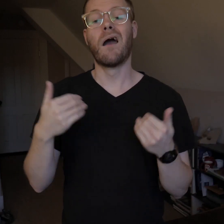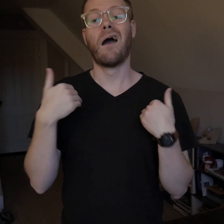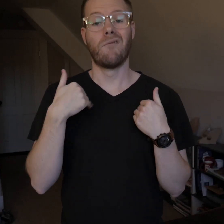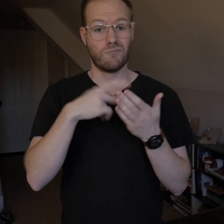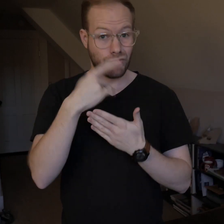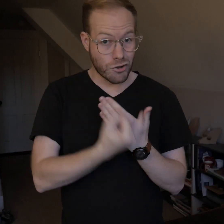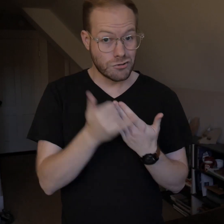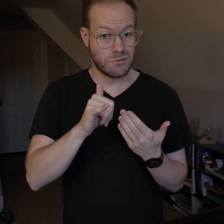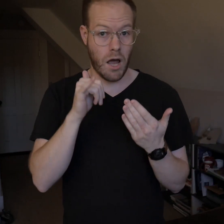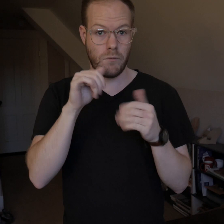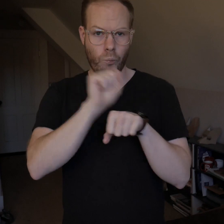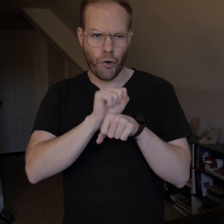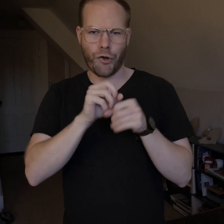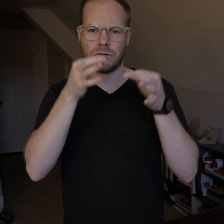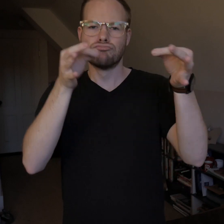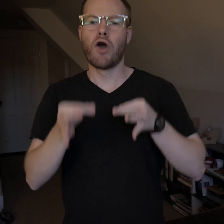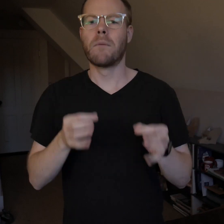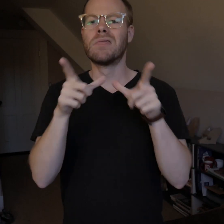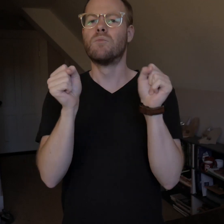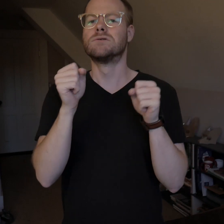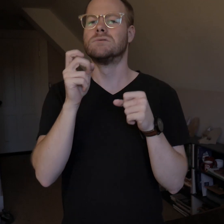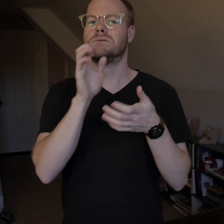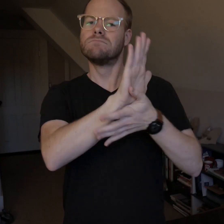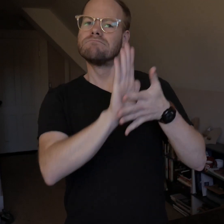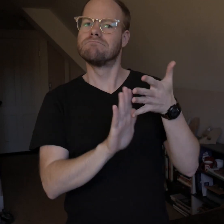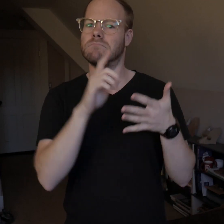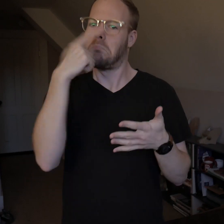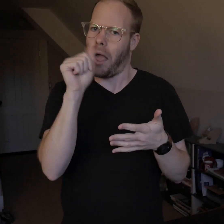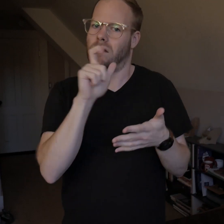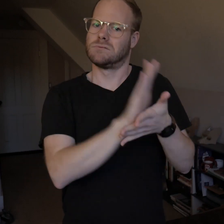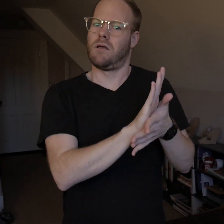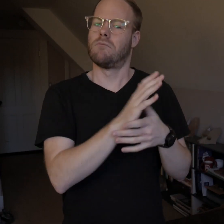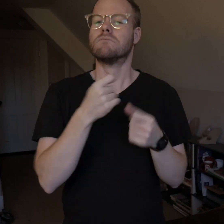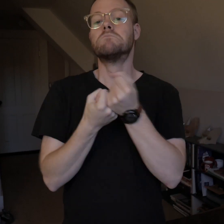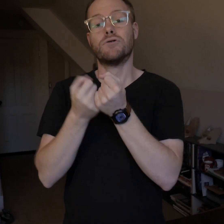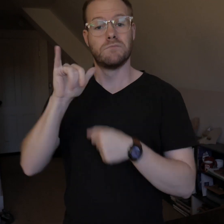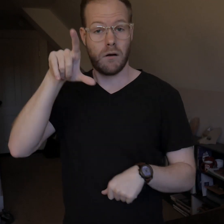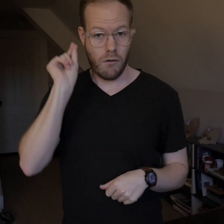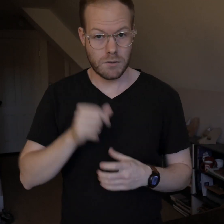There’s a project that worked to describe the linguistic features of BASL, sponsored by Gallaudet.